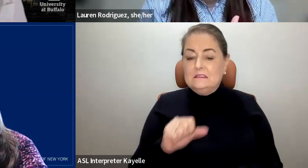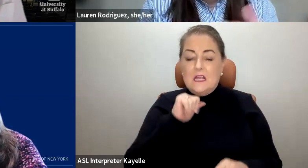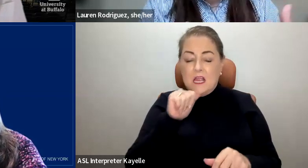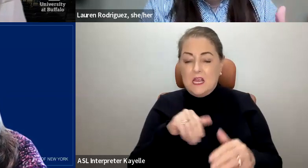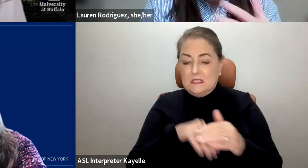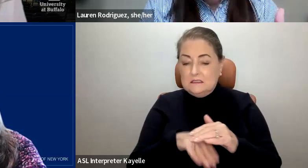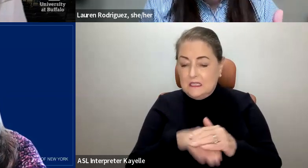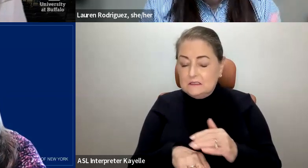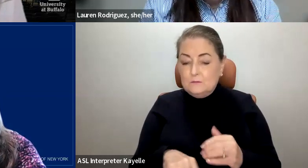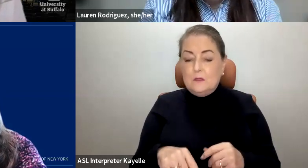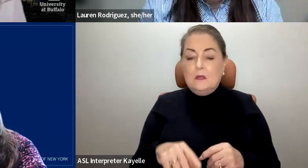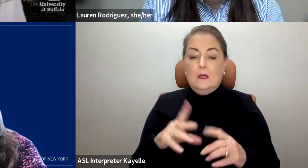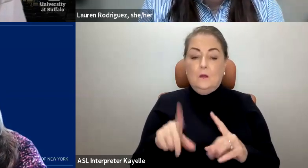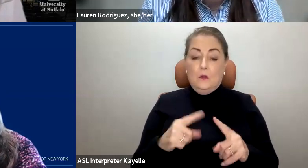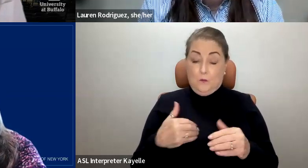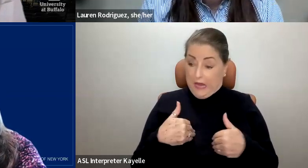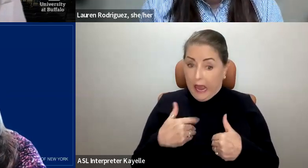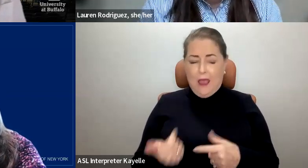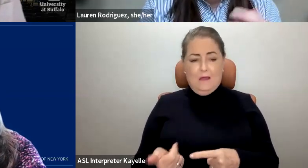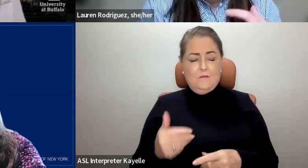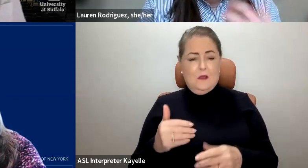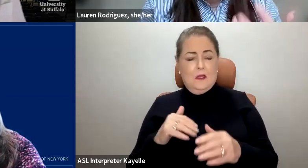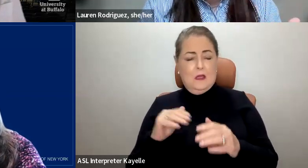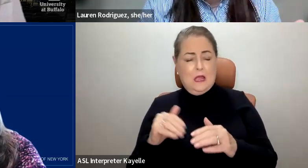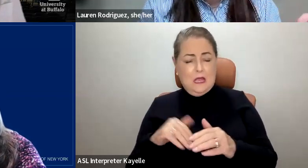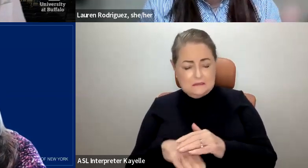when we had access to accessible content, or a lot of broken or